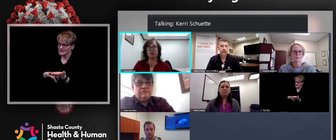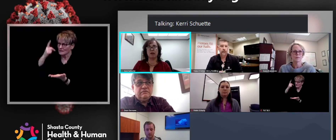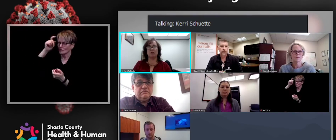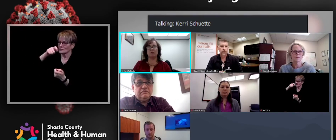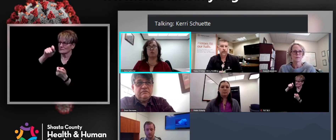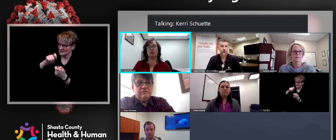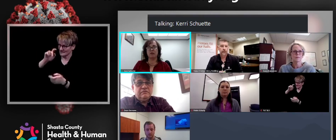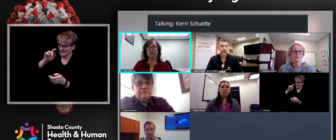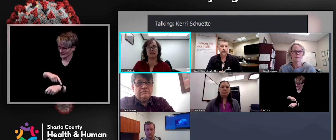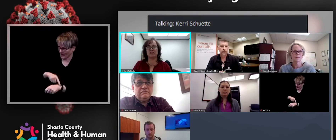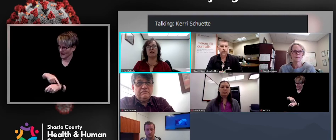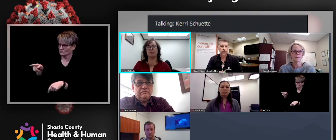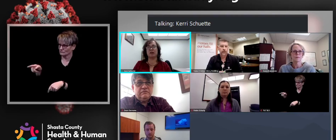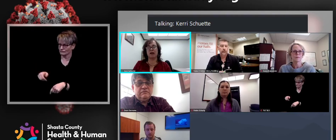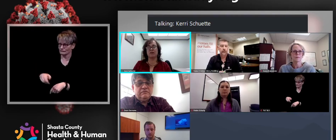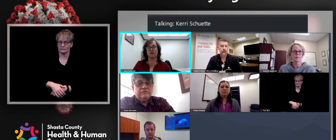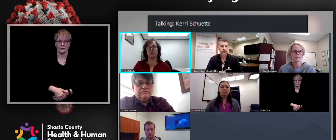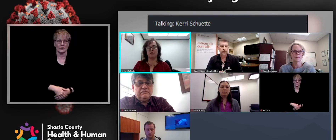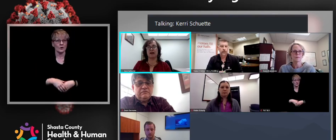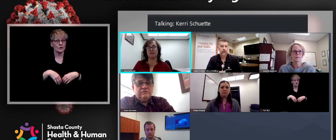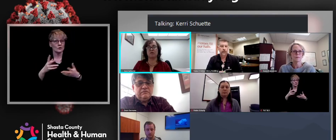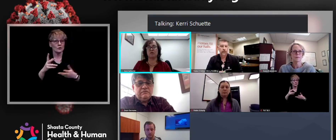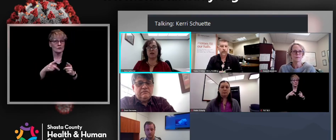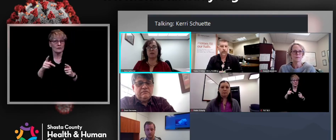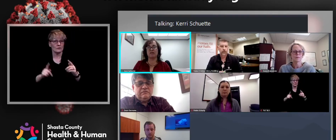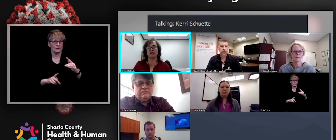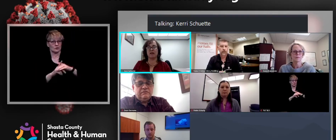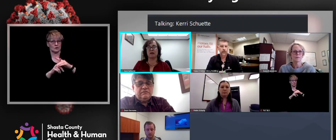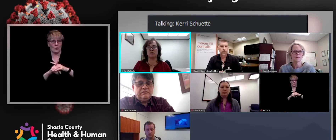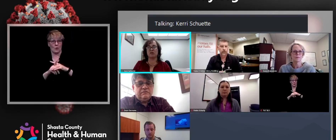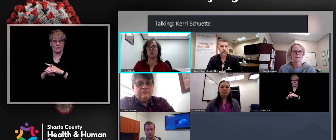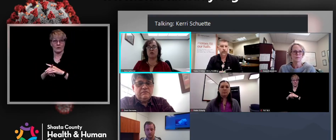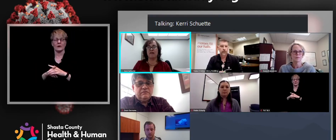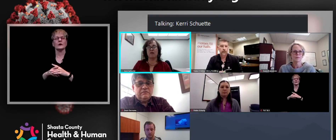come will be vaccinated because we have enough vaccine for them at that time. So